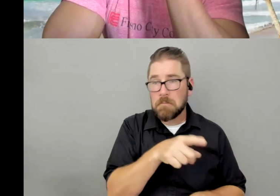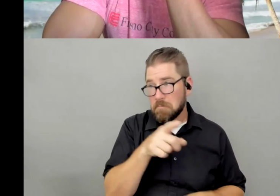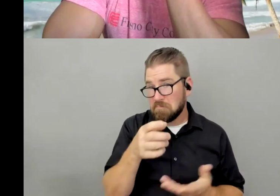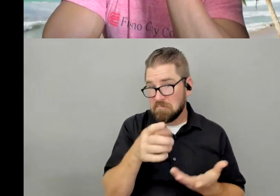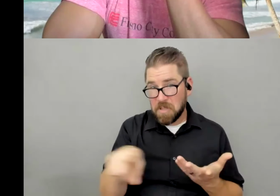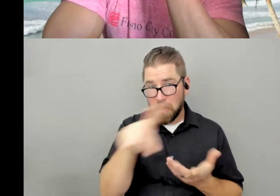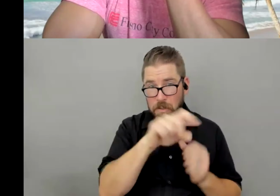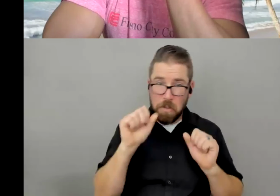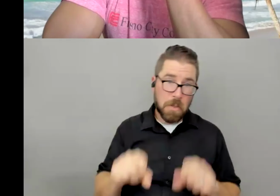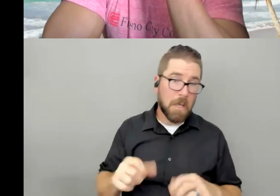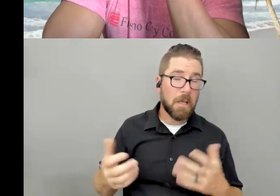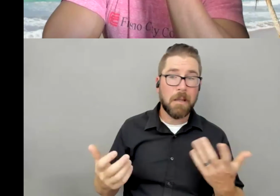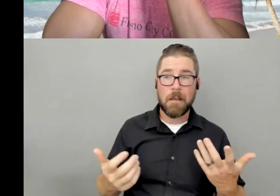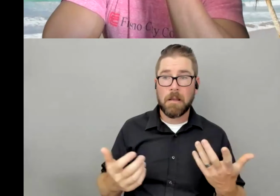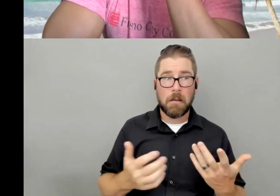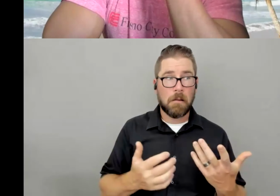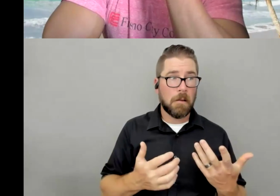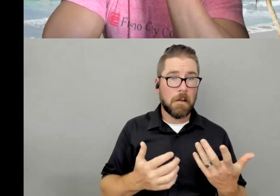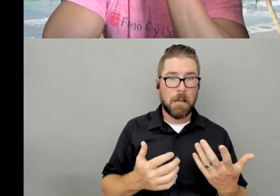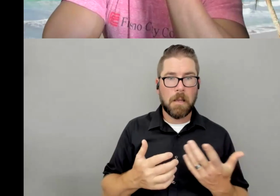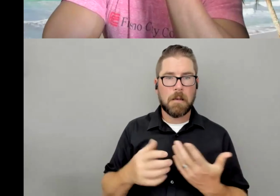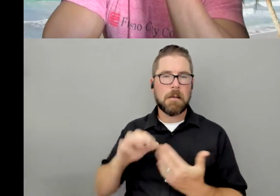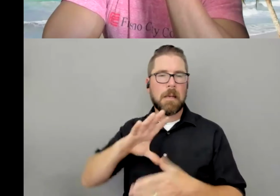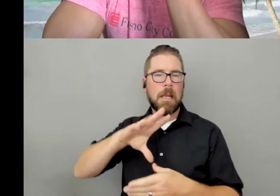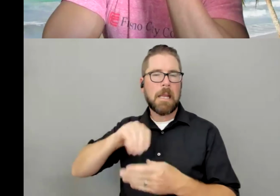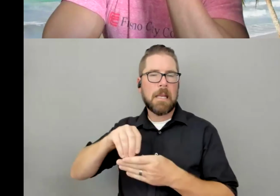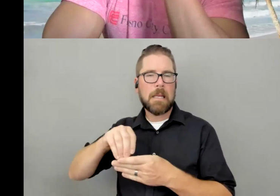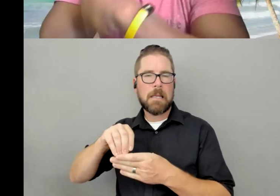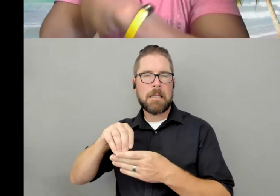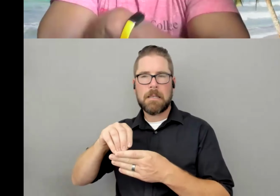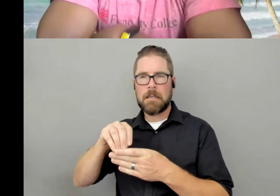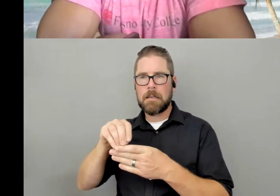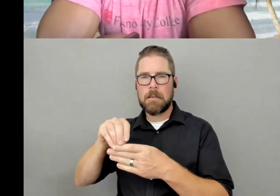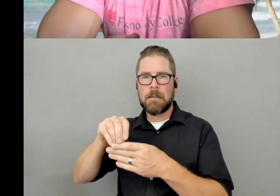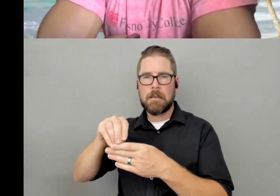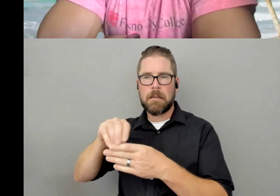you know, allow it to be there or you can disable it or, you know, enable it or you can disable it.